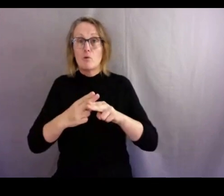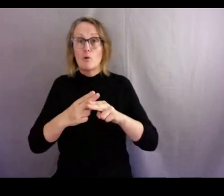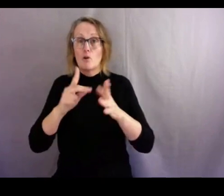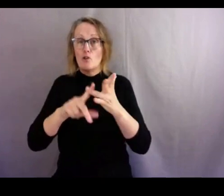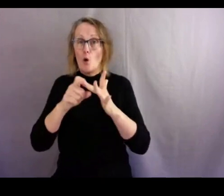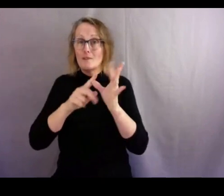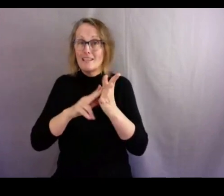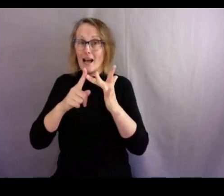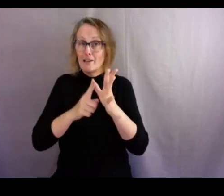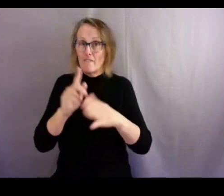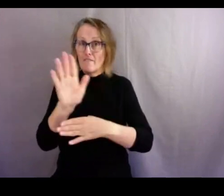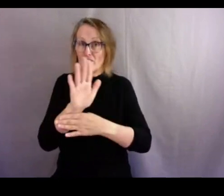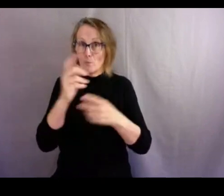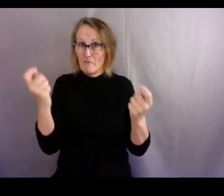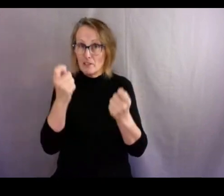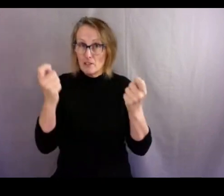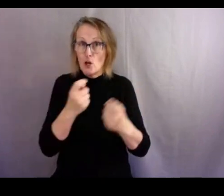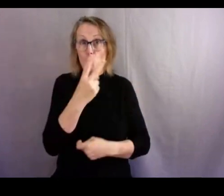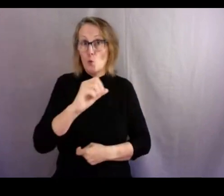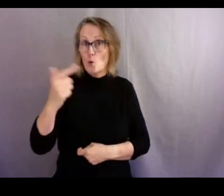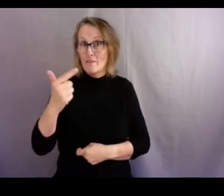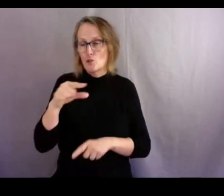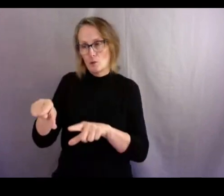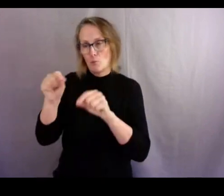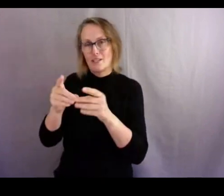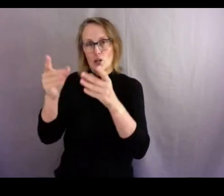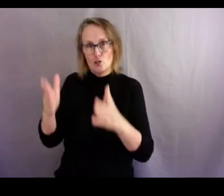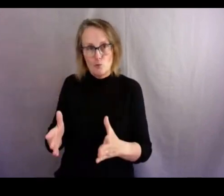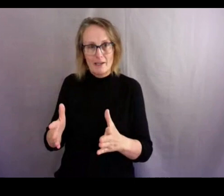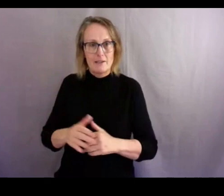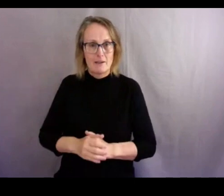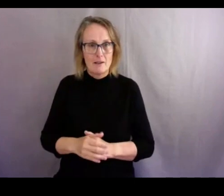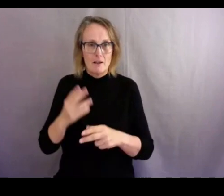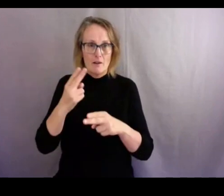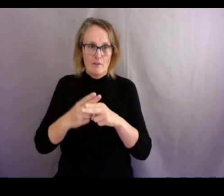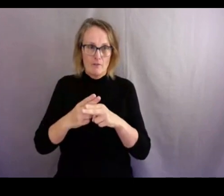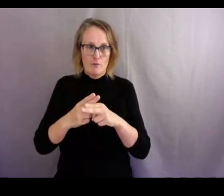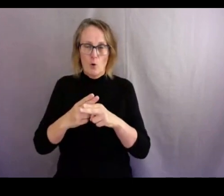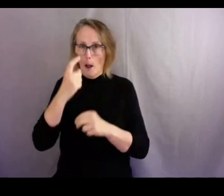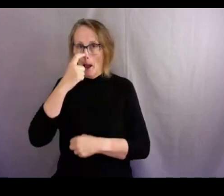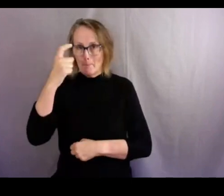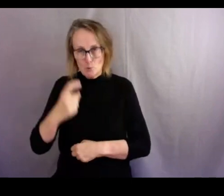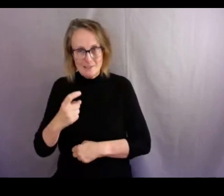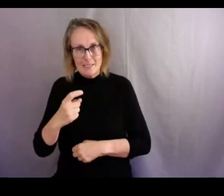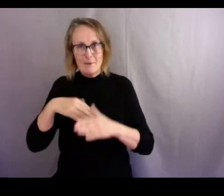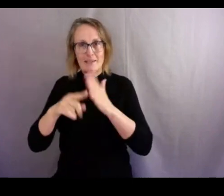In 2017, she was appointed director of Te Fare La Manaha, Musée de Tahiti et des Iles,